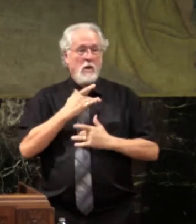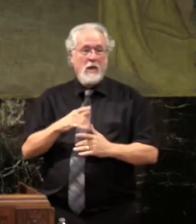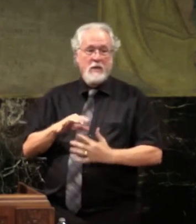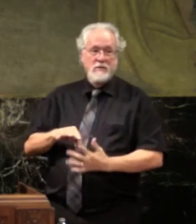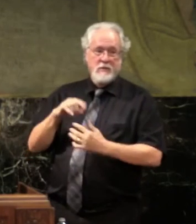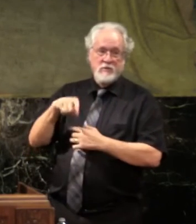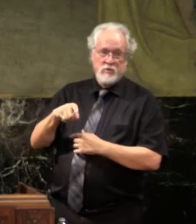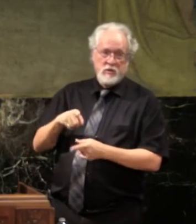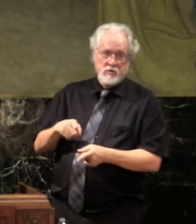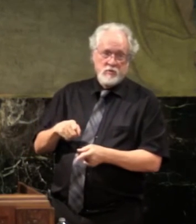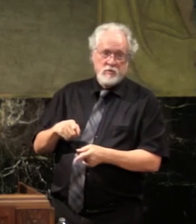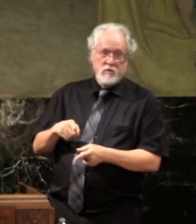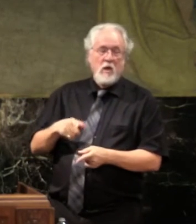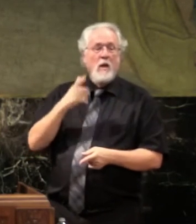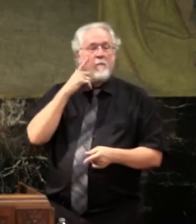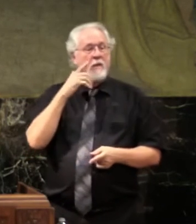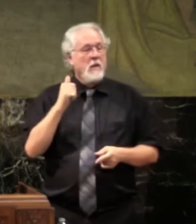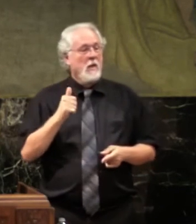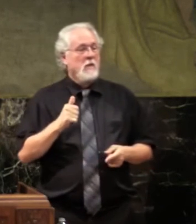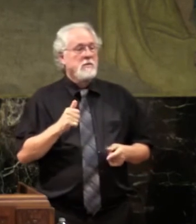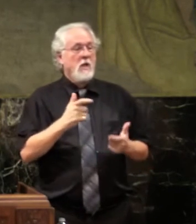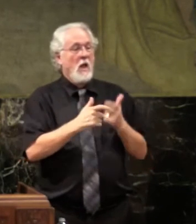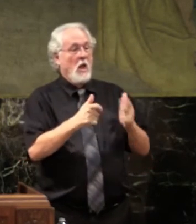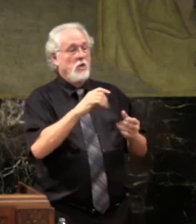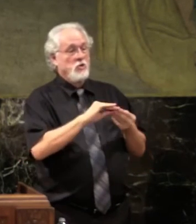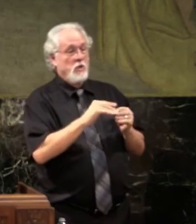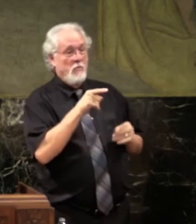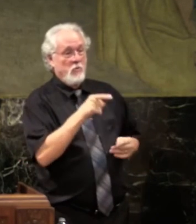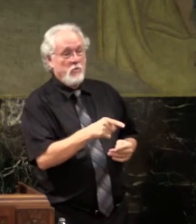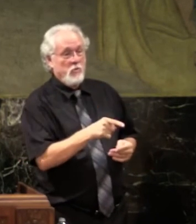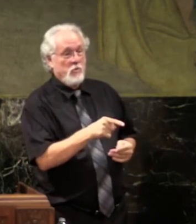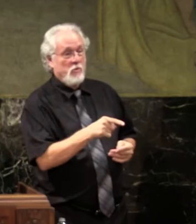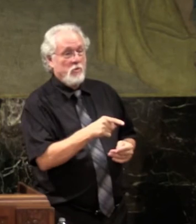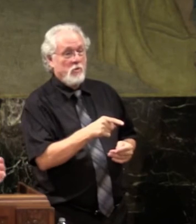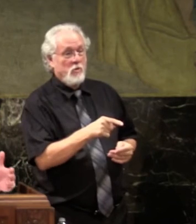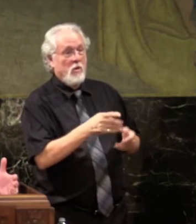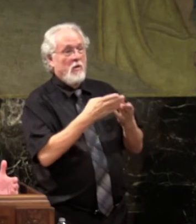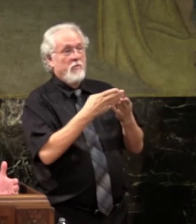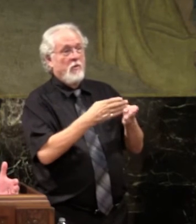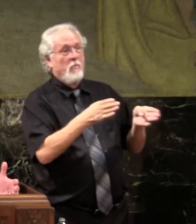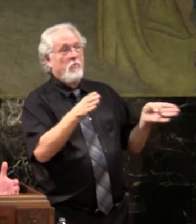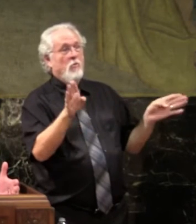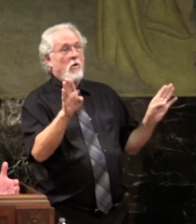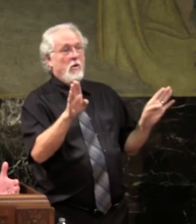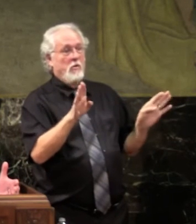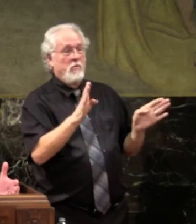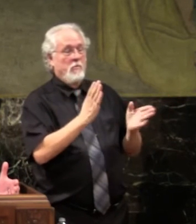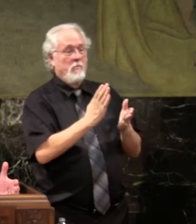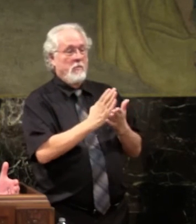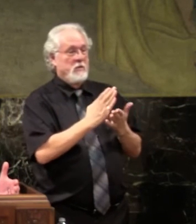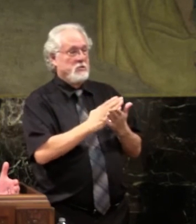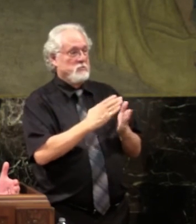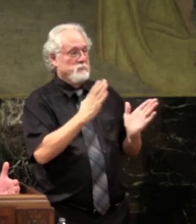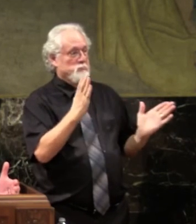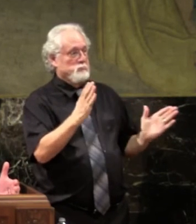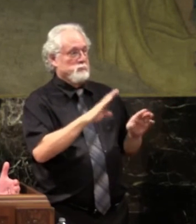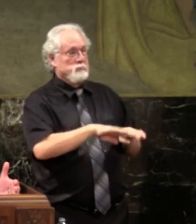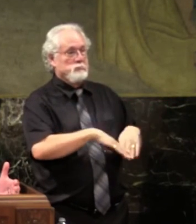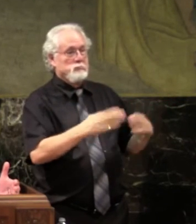be simply because the larger the number the broader the spectrum of budget you would need to open up for reductions